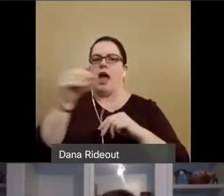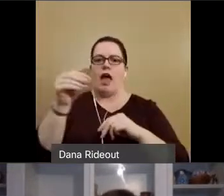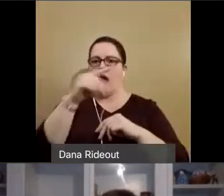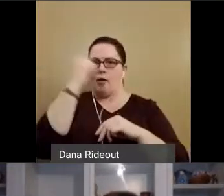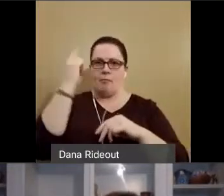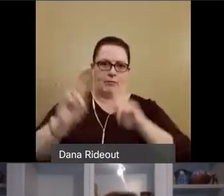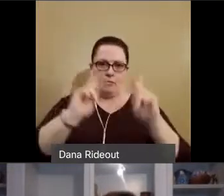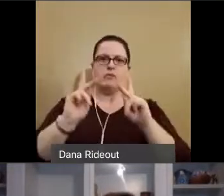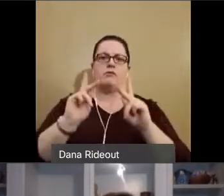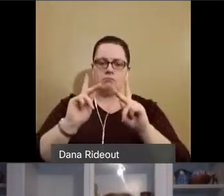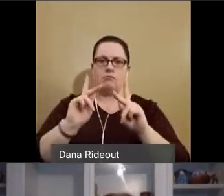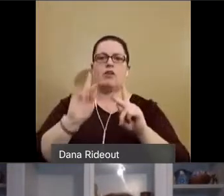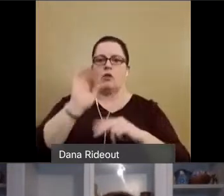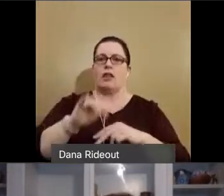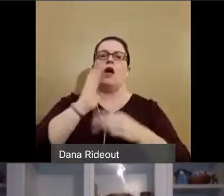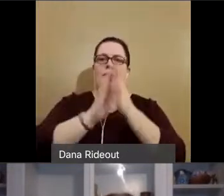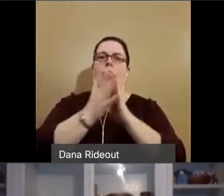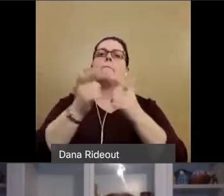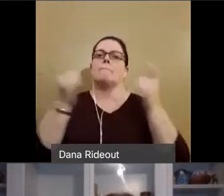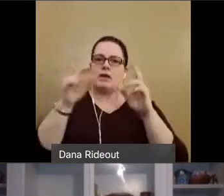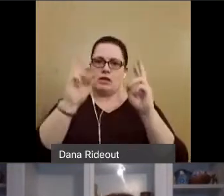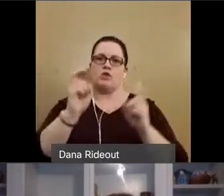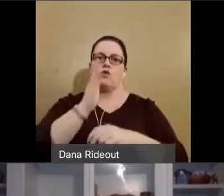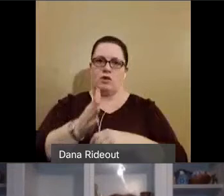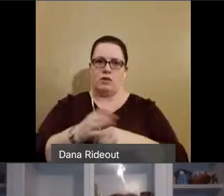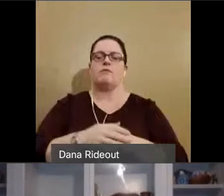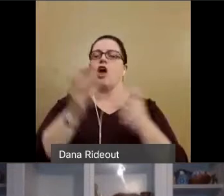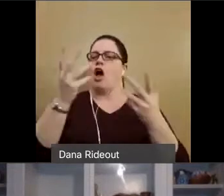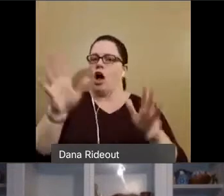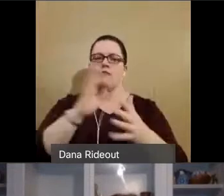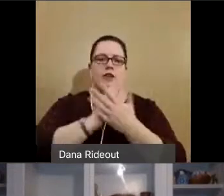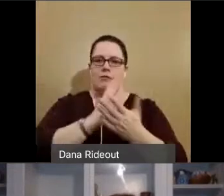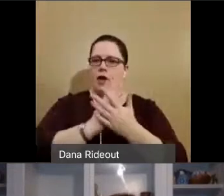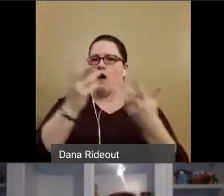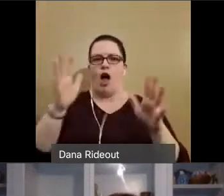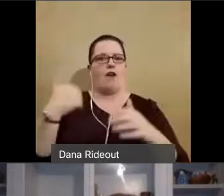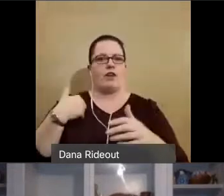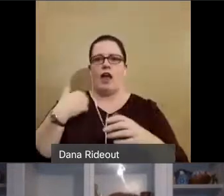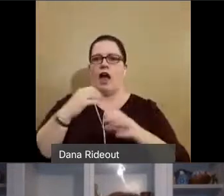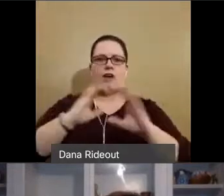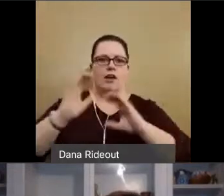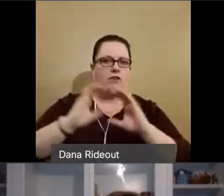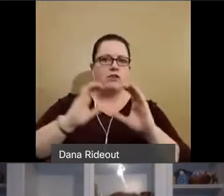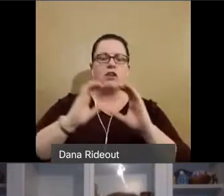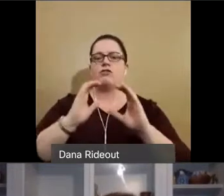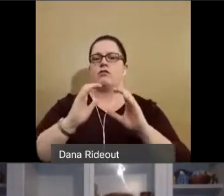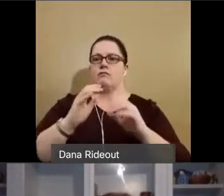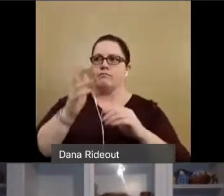And this is going to be a major issue. We're already talking about. I'm already having conversations with people who have already started saying things like, oh,